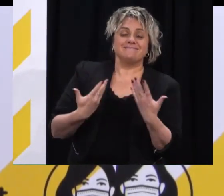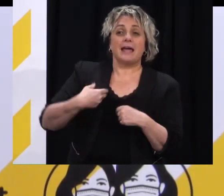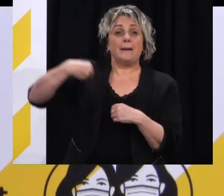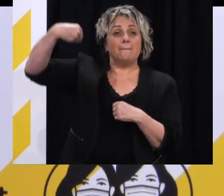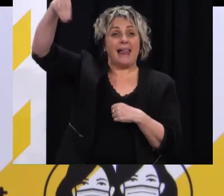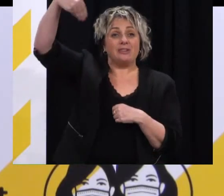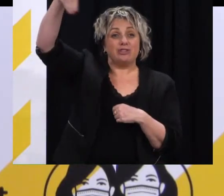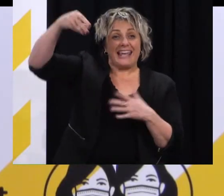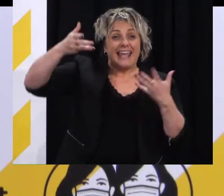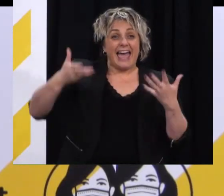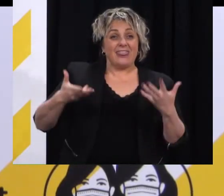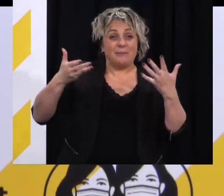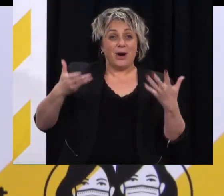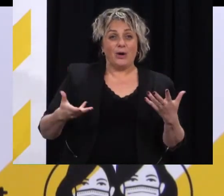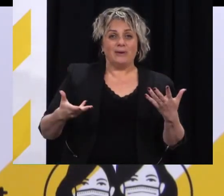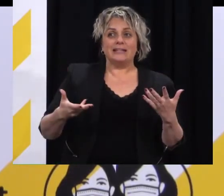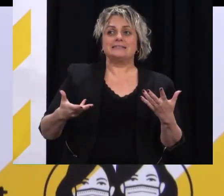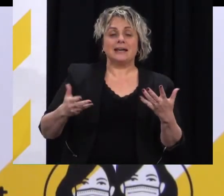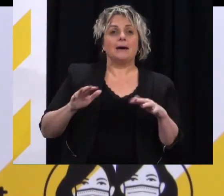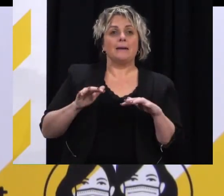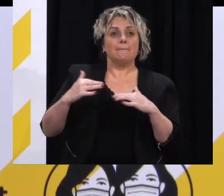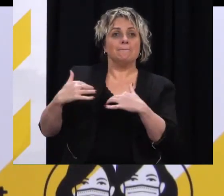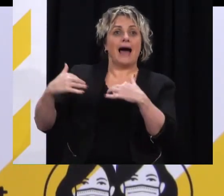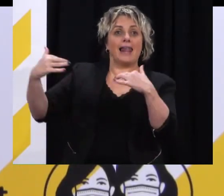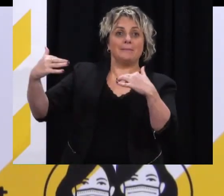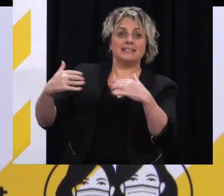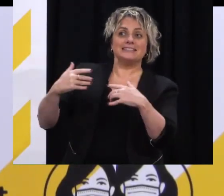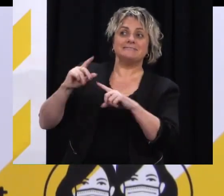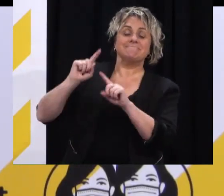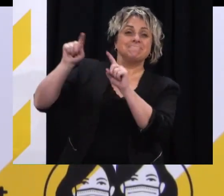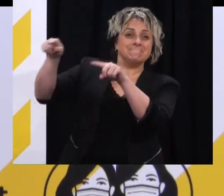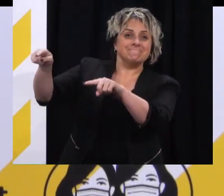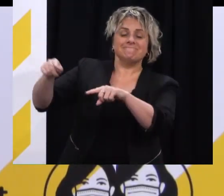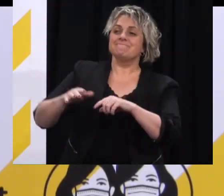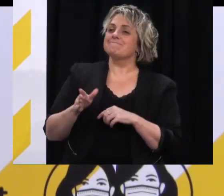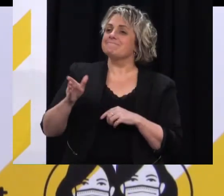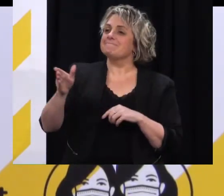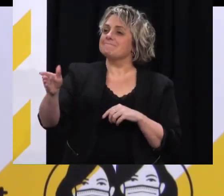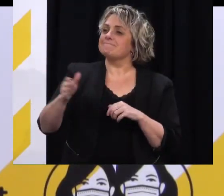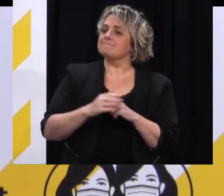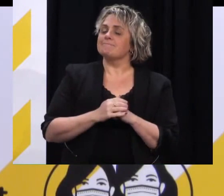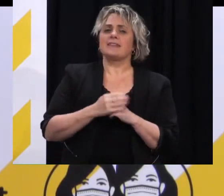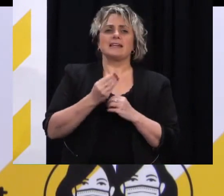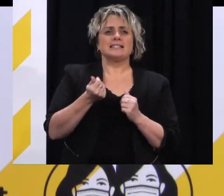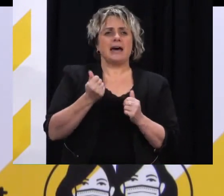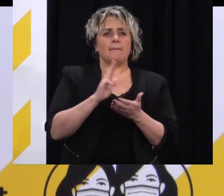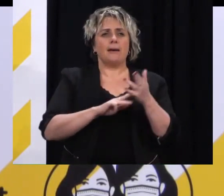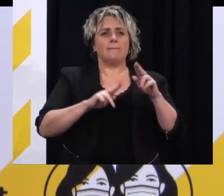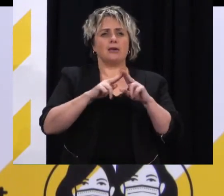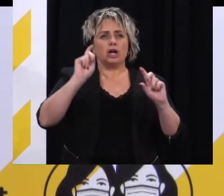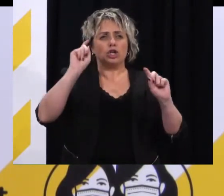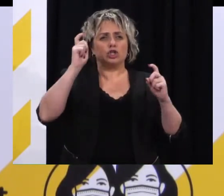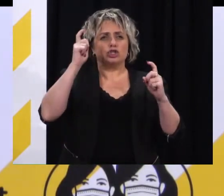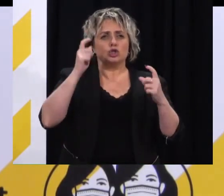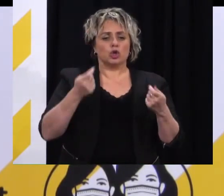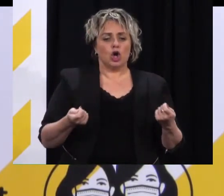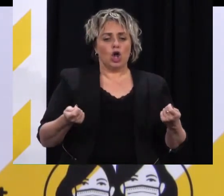onboard our advice, having